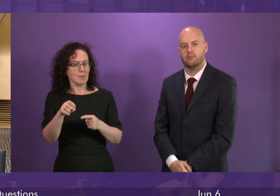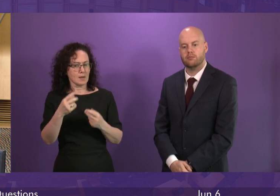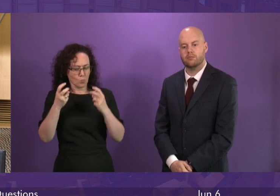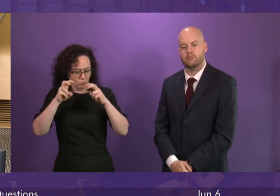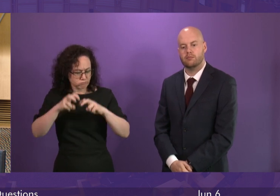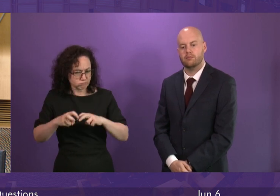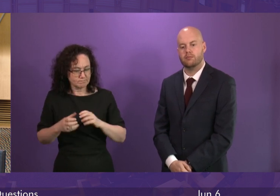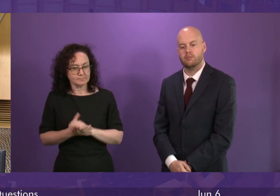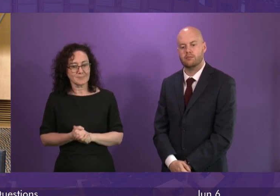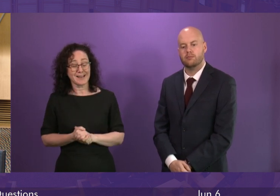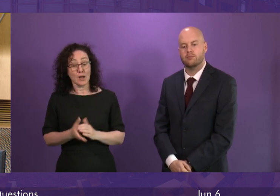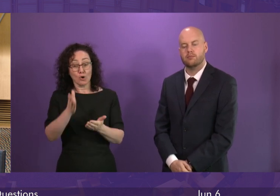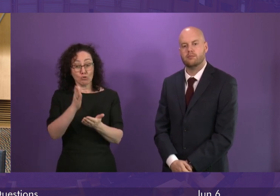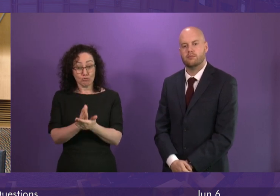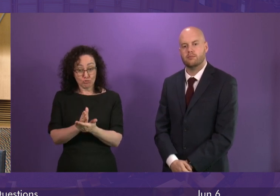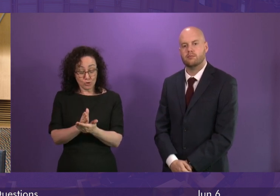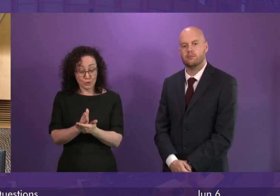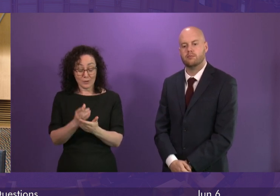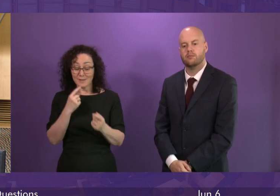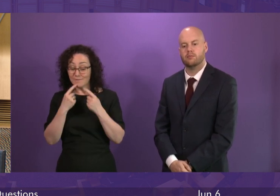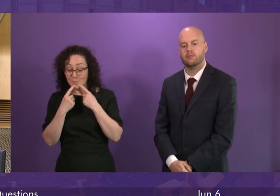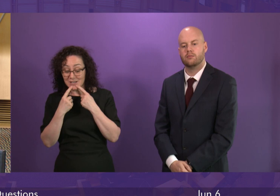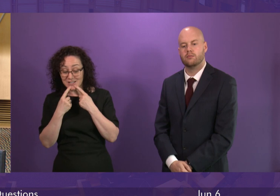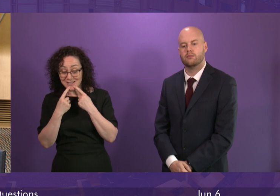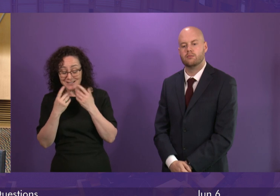cannot be confirmed until outturn data is available. The Government will decide how